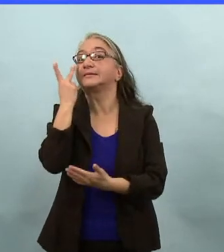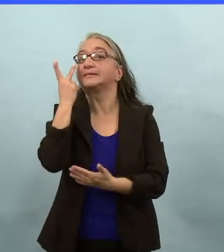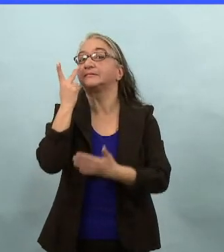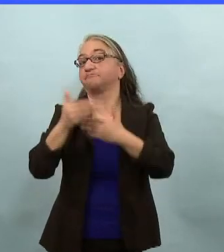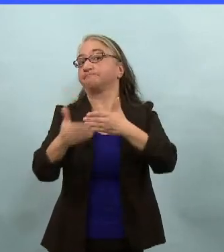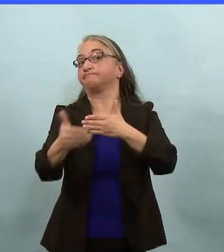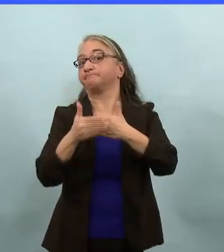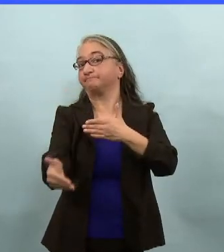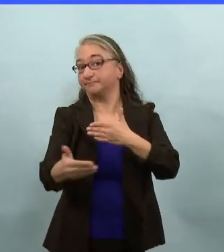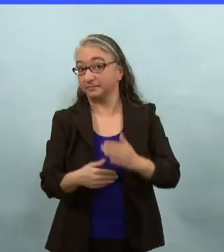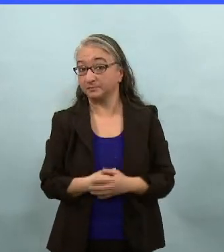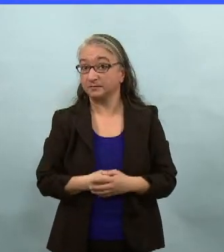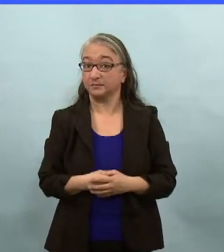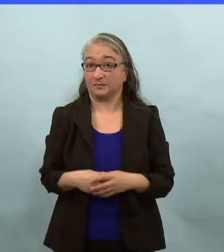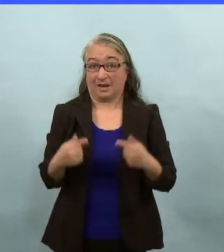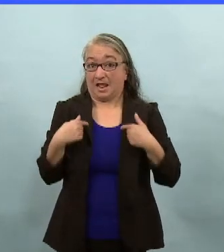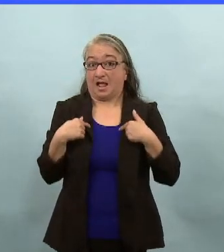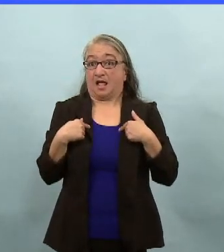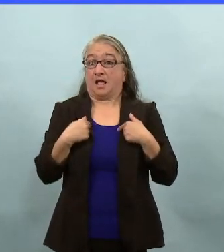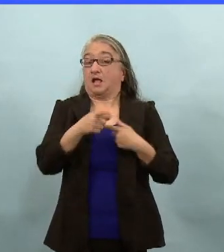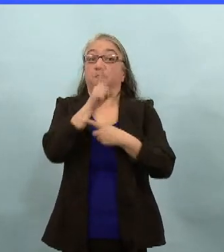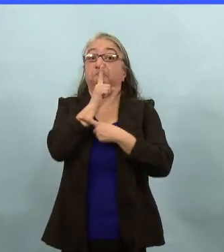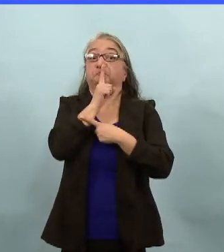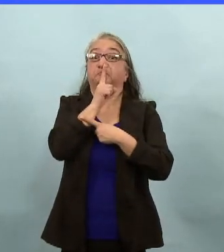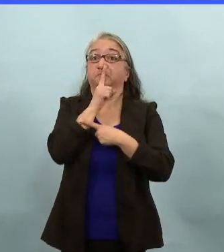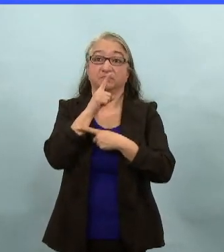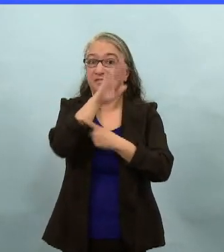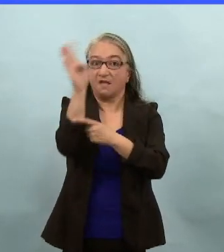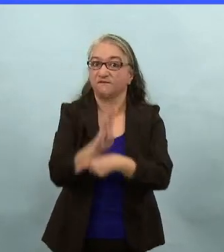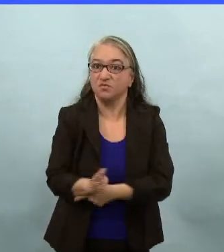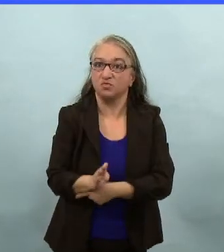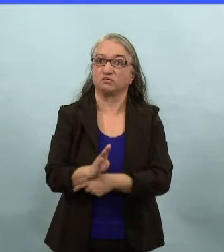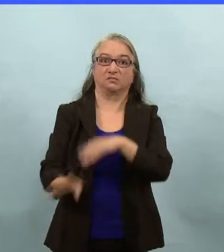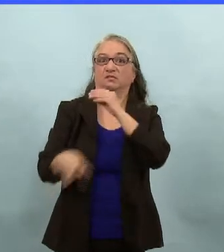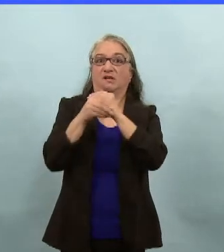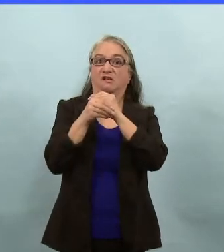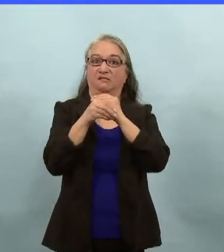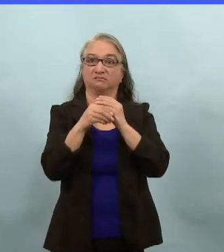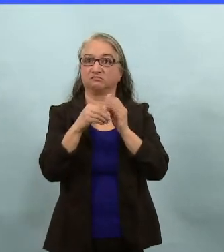we're that we're not going to be acting this is you know on on those uh measures as we receive